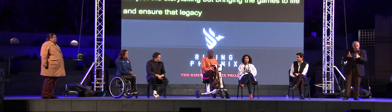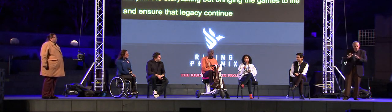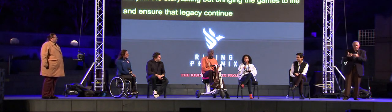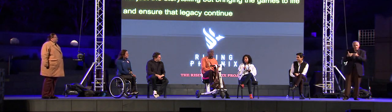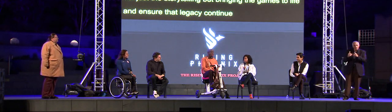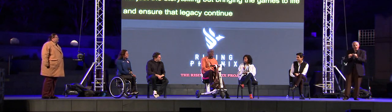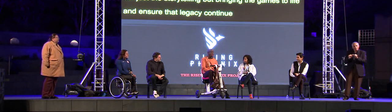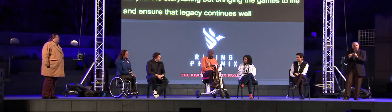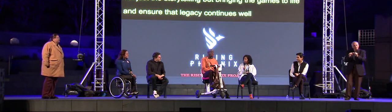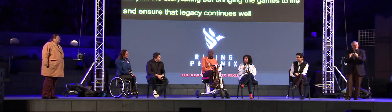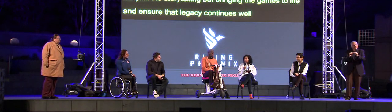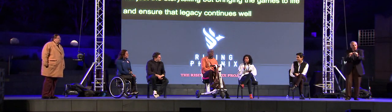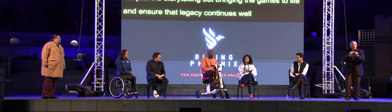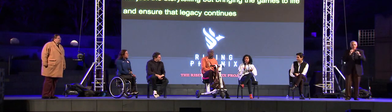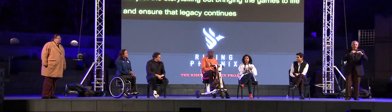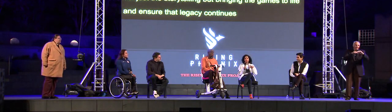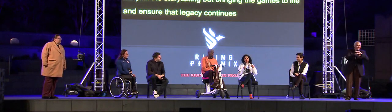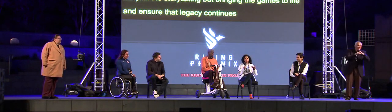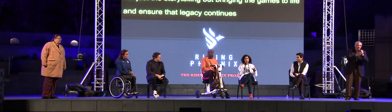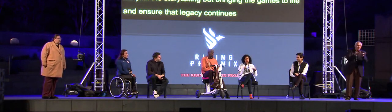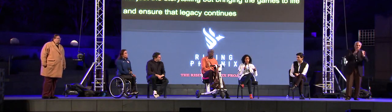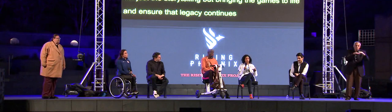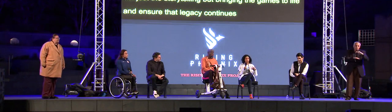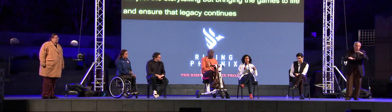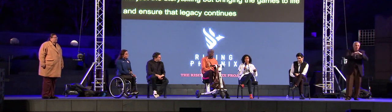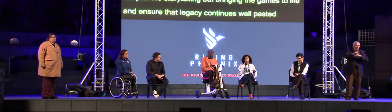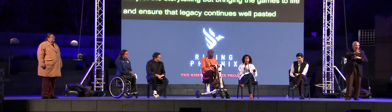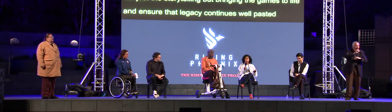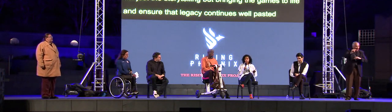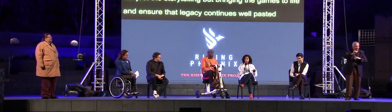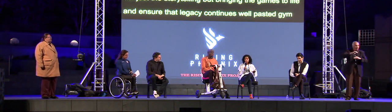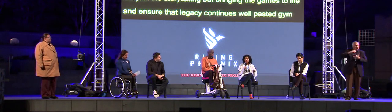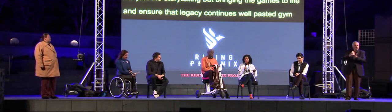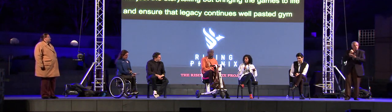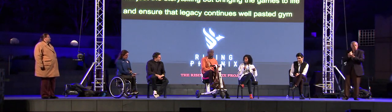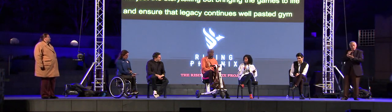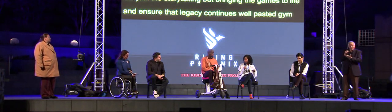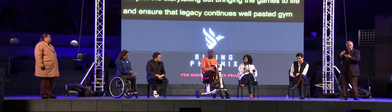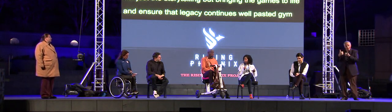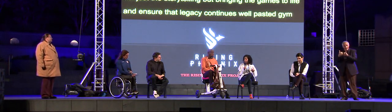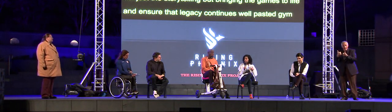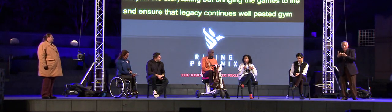I think accessibility through the city, utilizing the games as the catalyst for change that it can be.